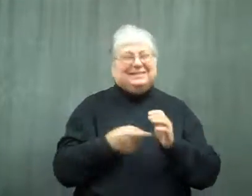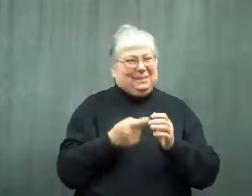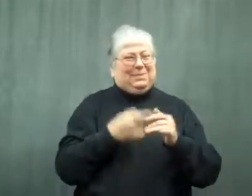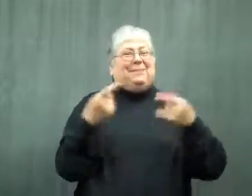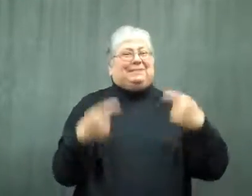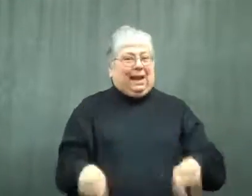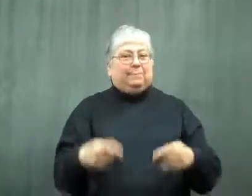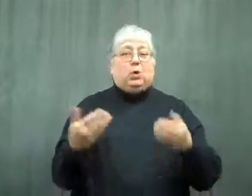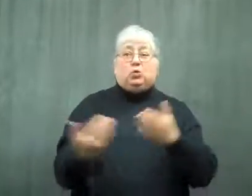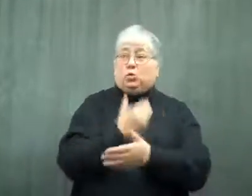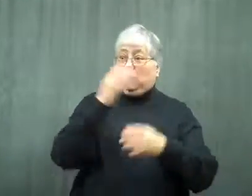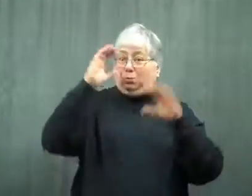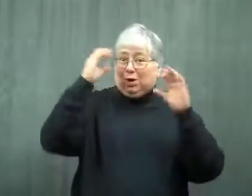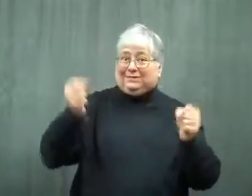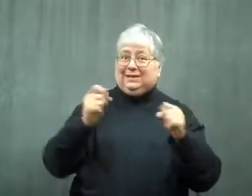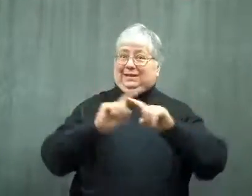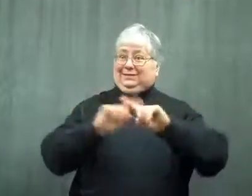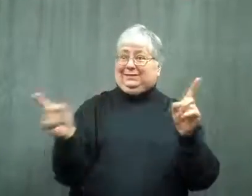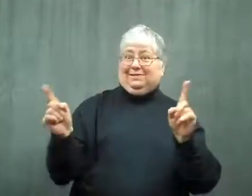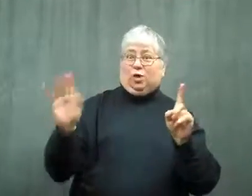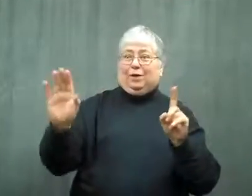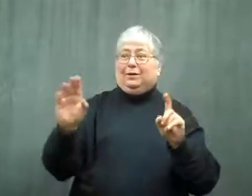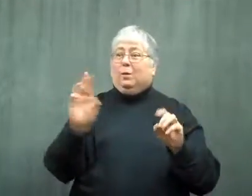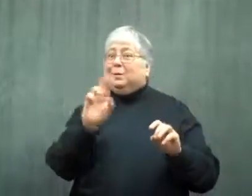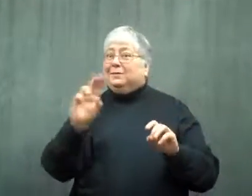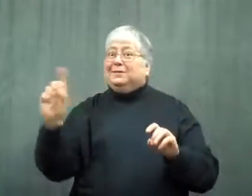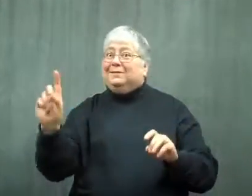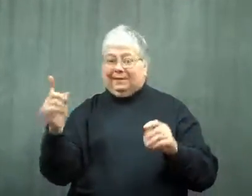This happens sometimes when a new President of a different party enters office.